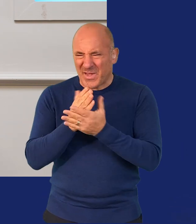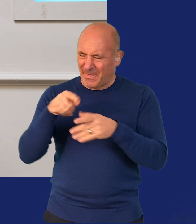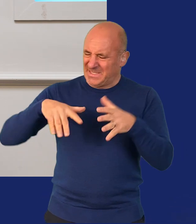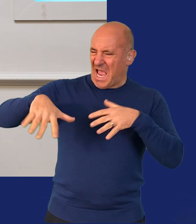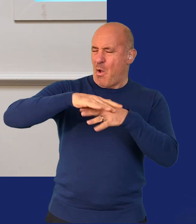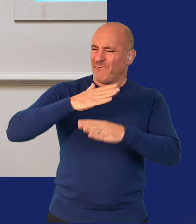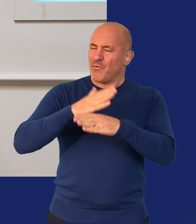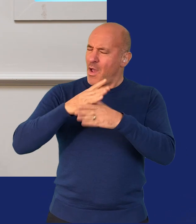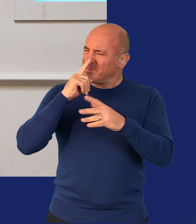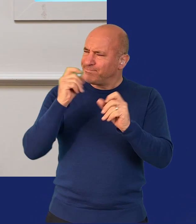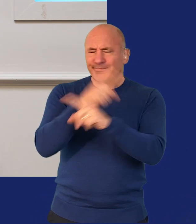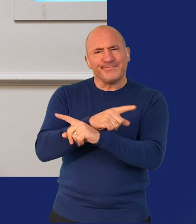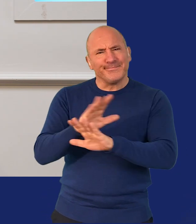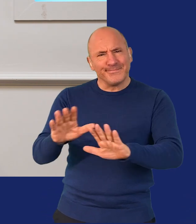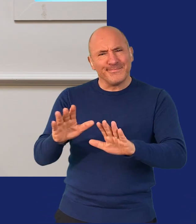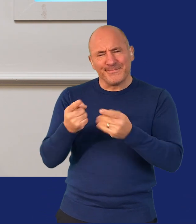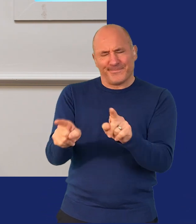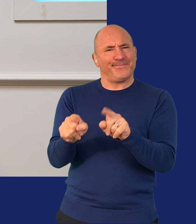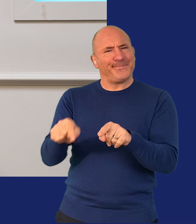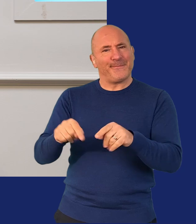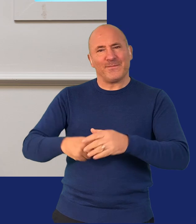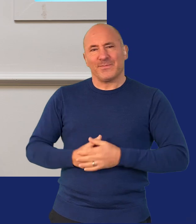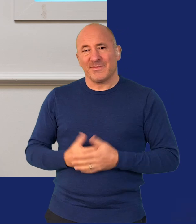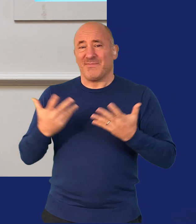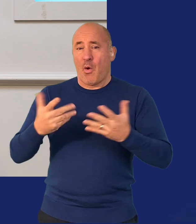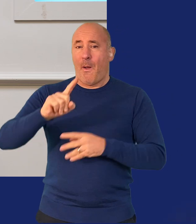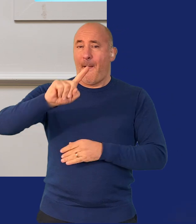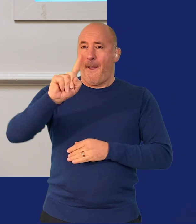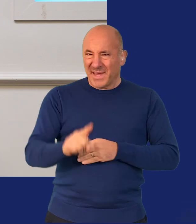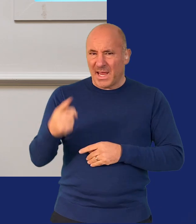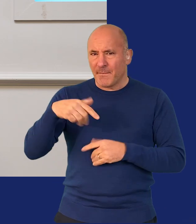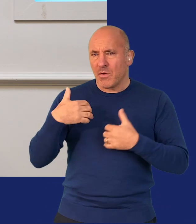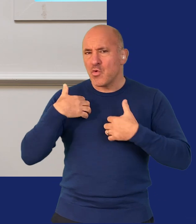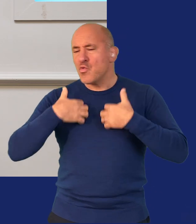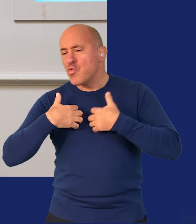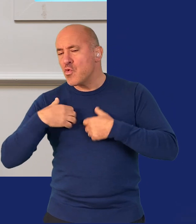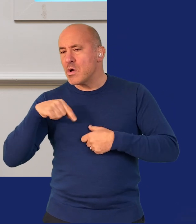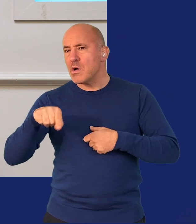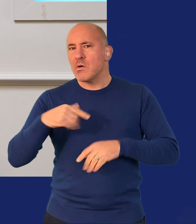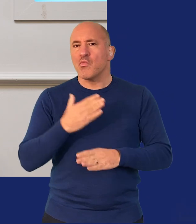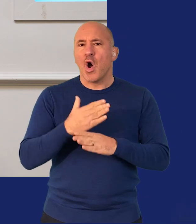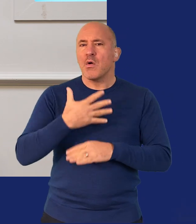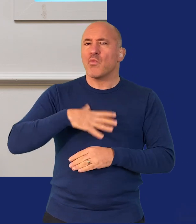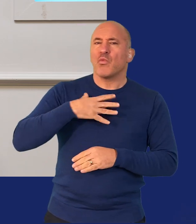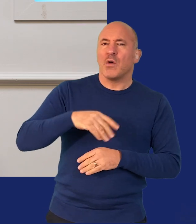Um, I think now for people now who were looking at coming into it as a line of work, there are more courses, you know, there are, there are